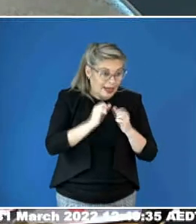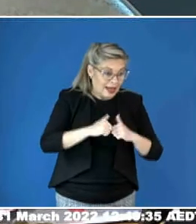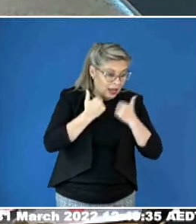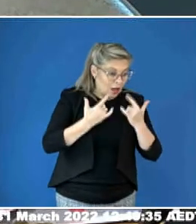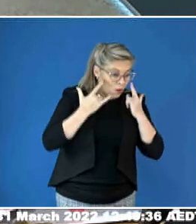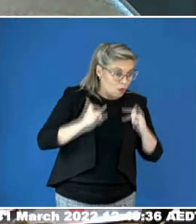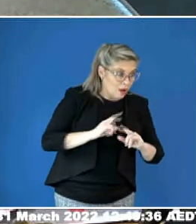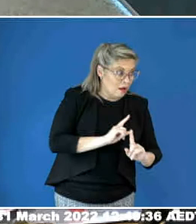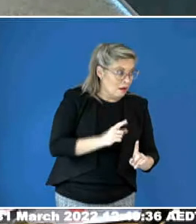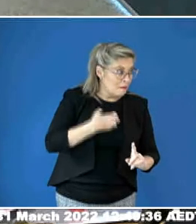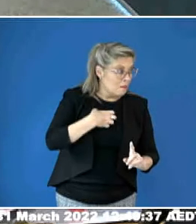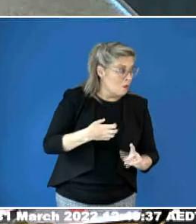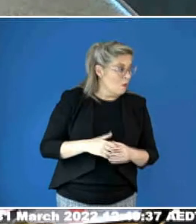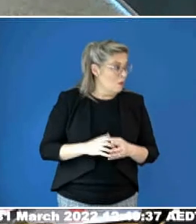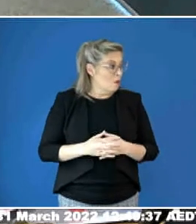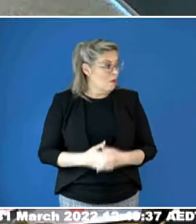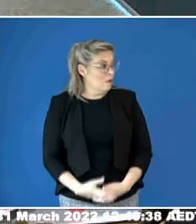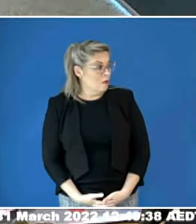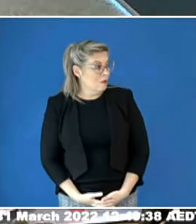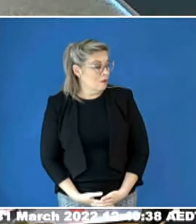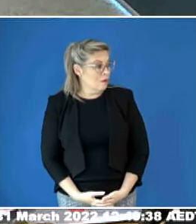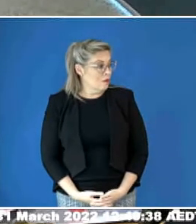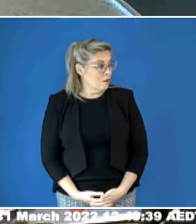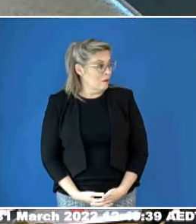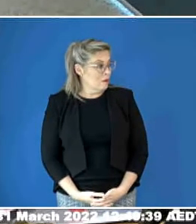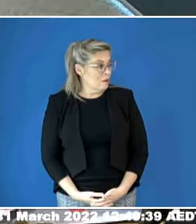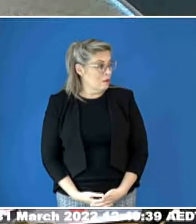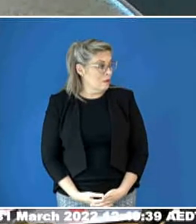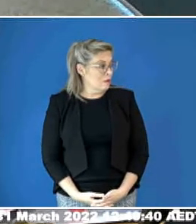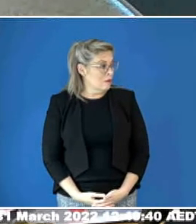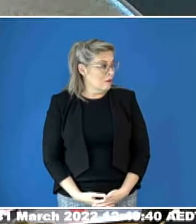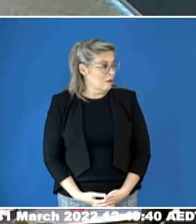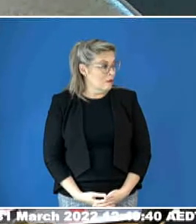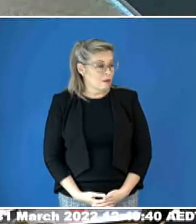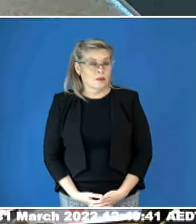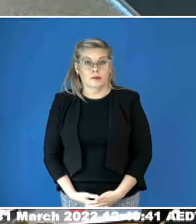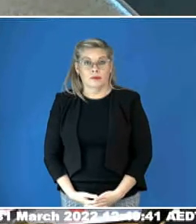No, thank you, Chair.